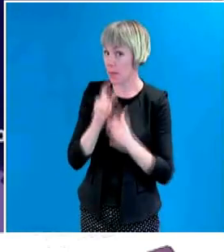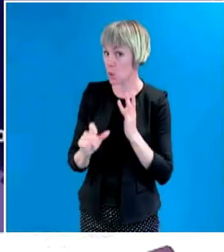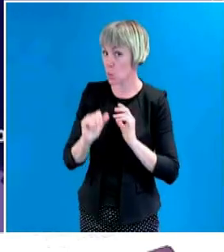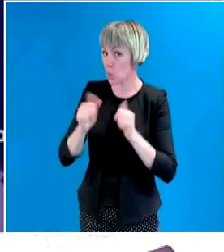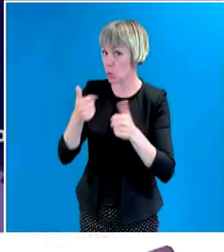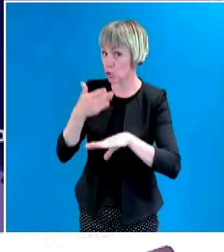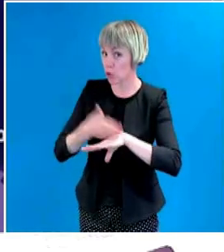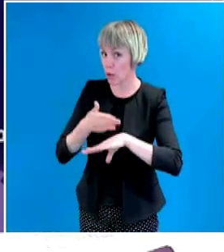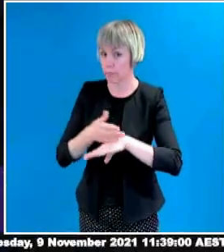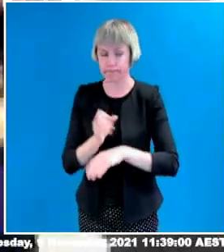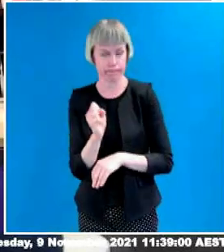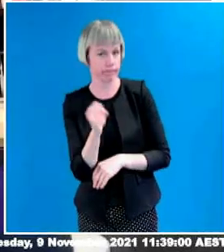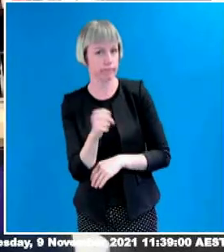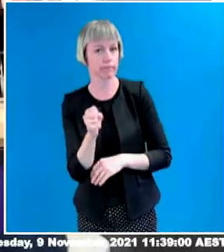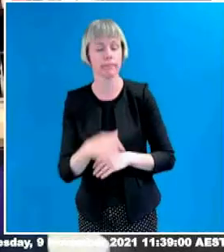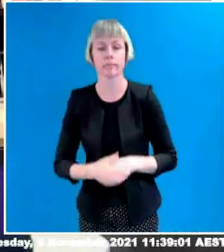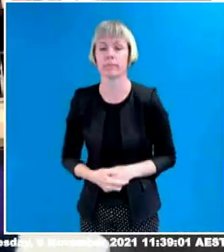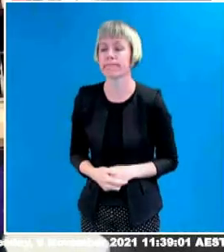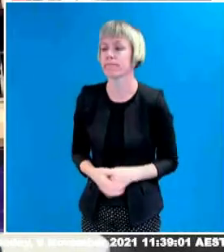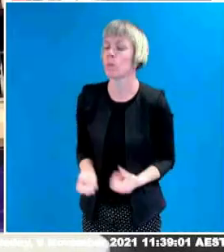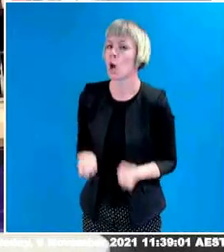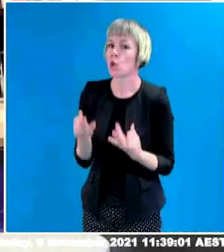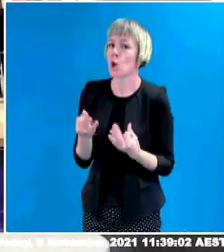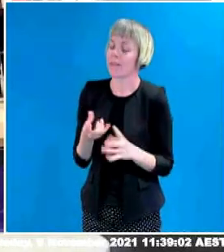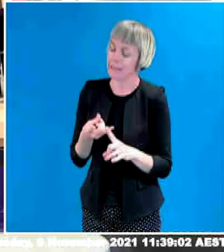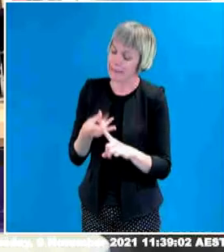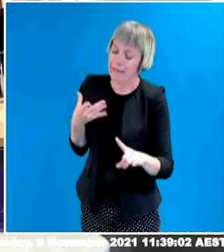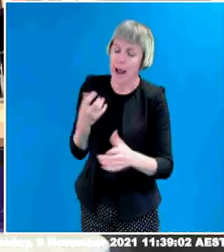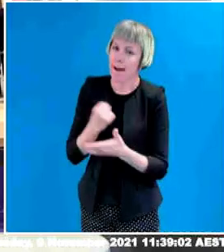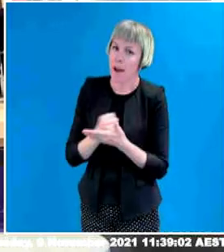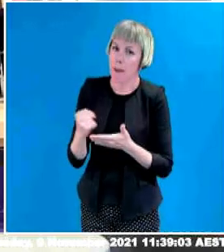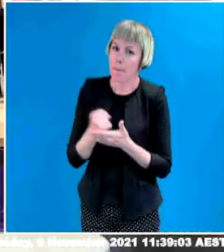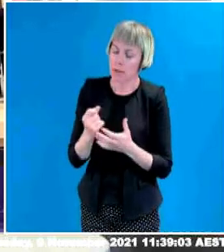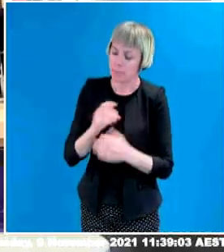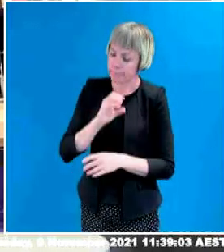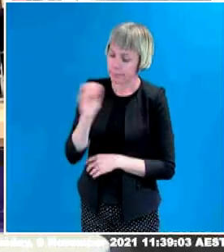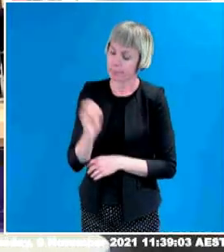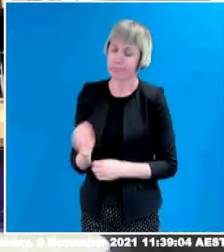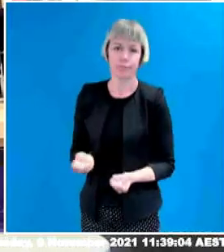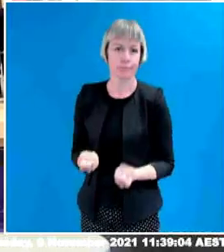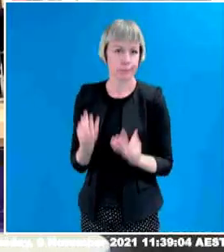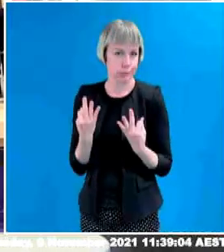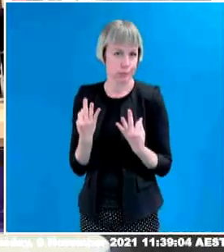No, we don't have exact figures. In fact, we are working on a report now to look at how companies are doing that